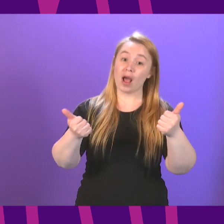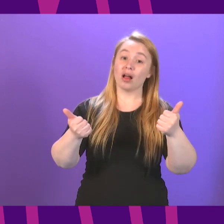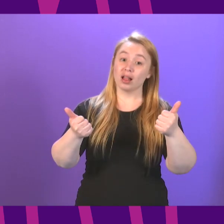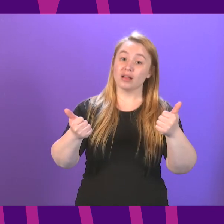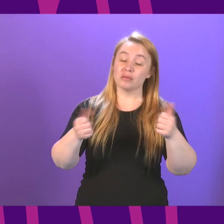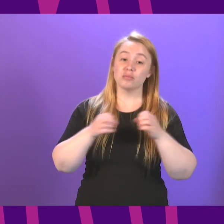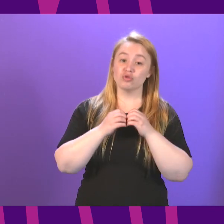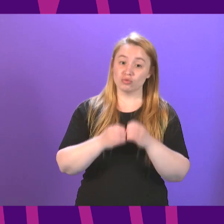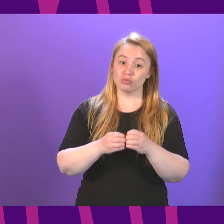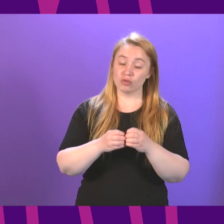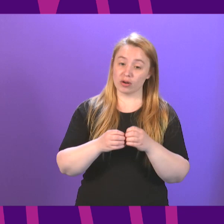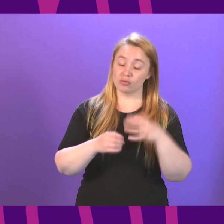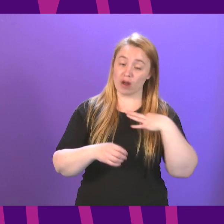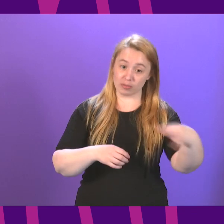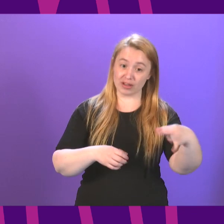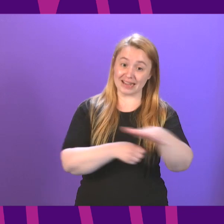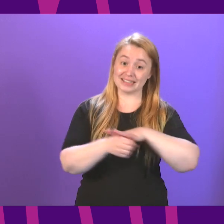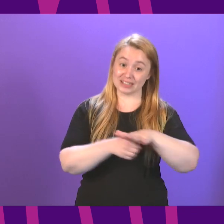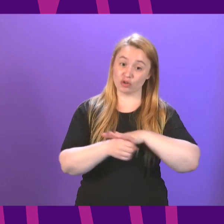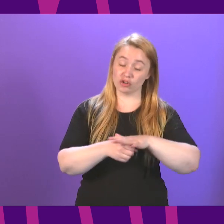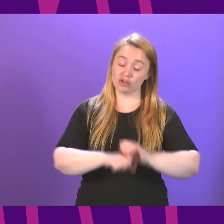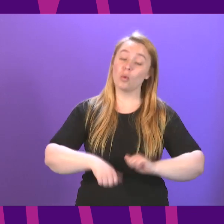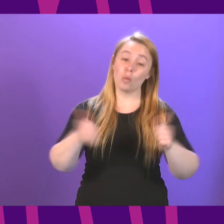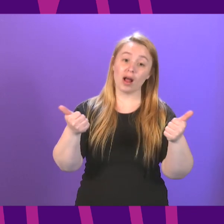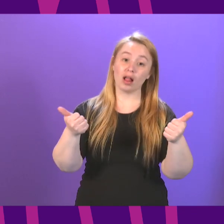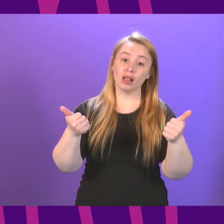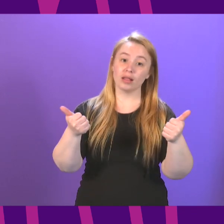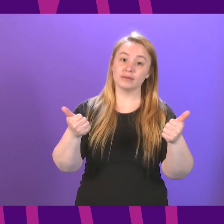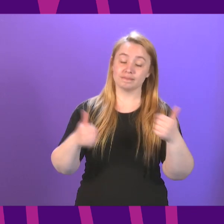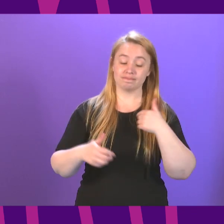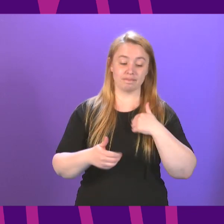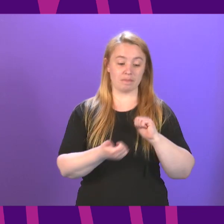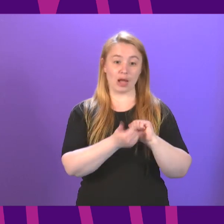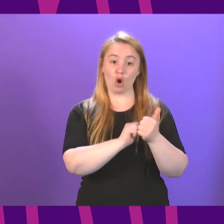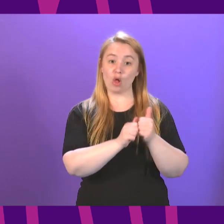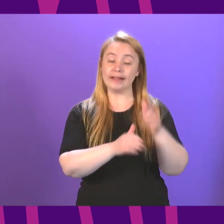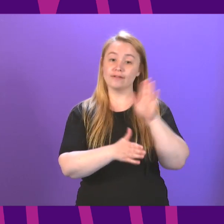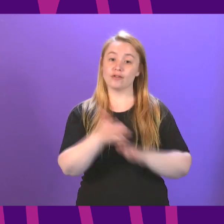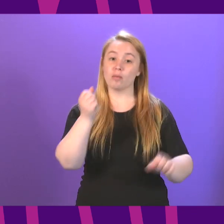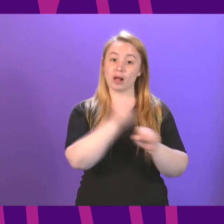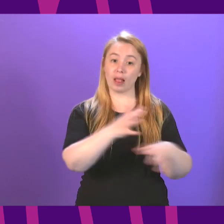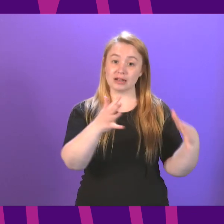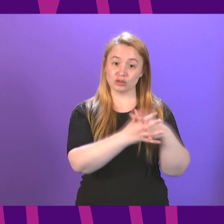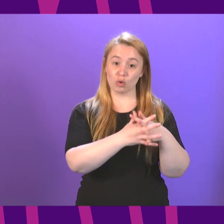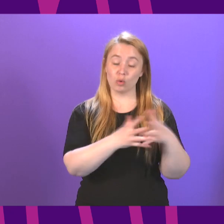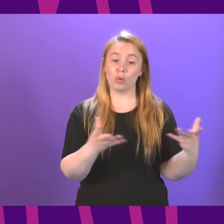her entire constituency. She and I have been colleagues from Glasgow in the Parliament since